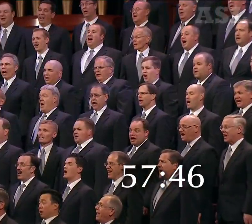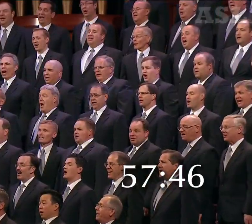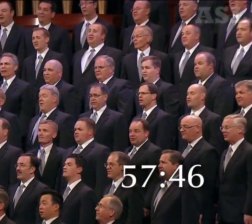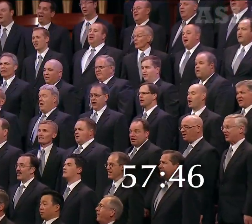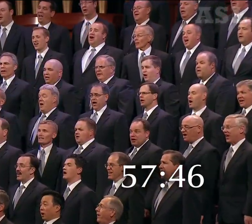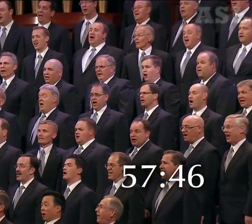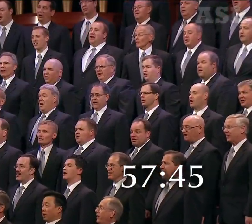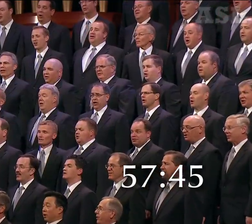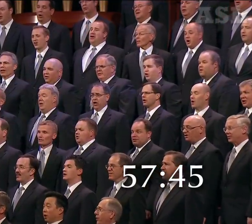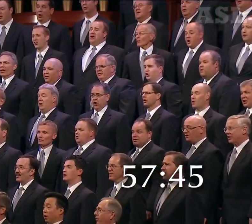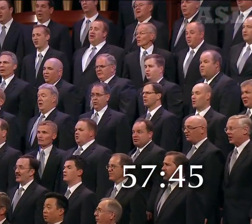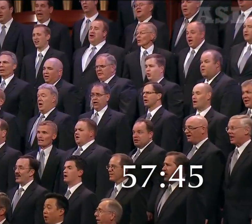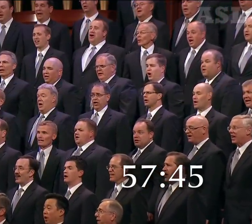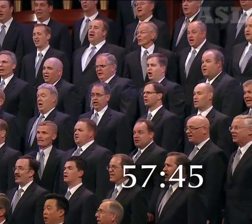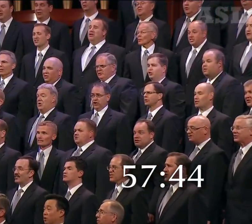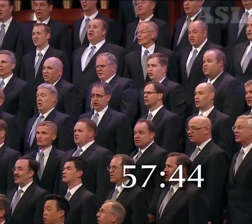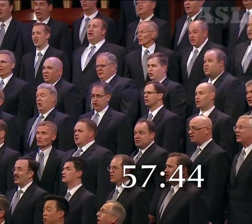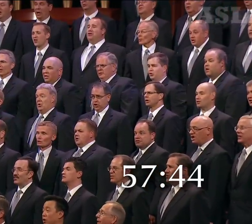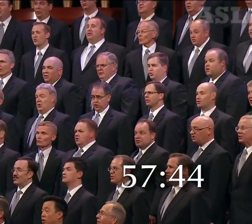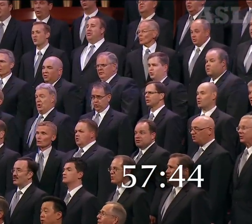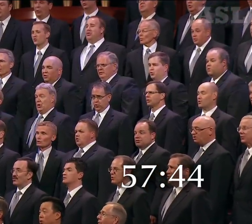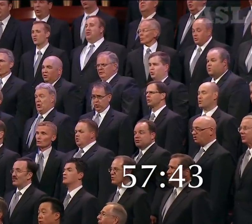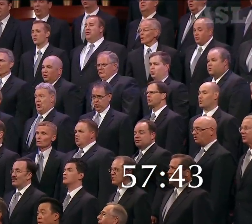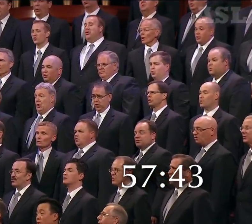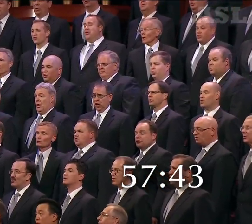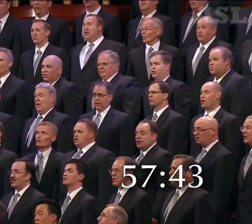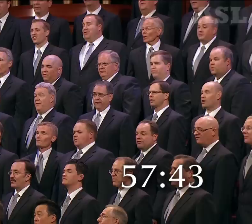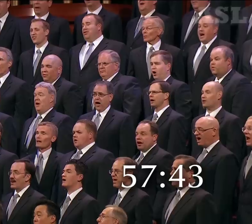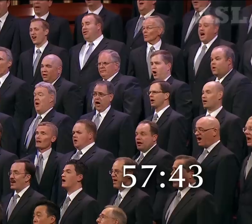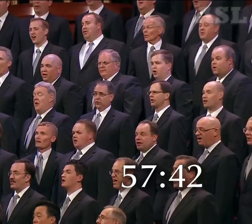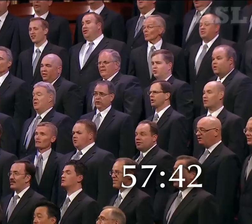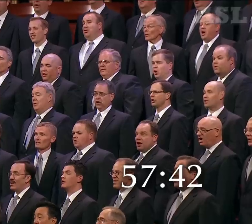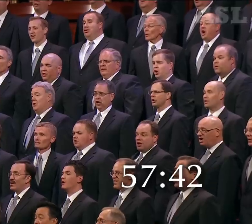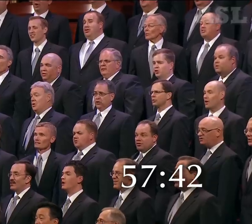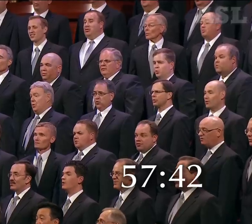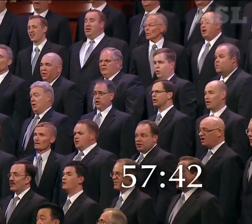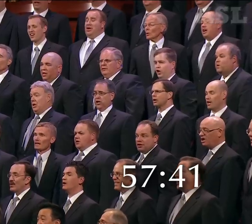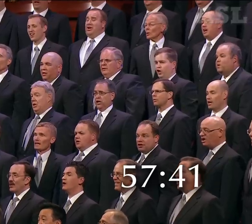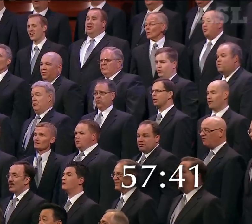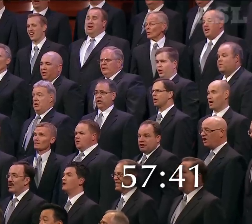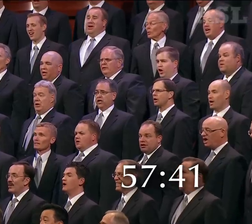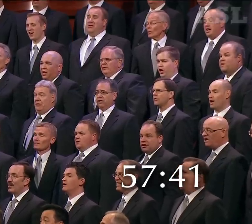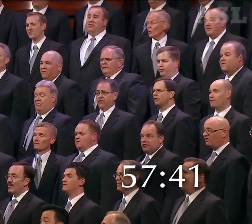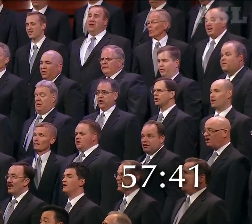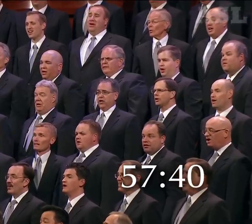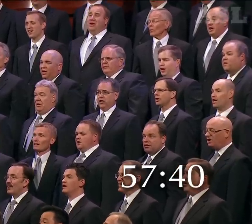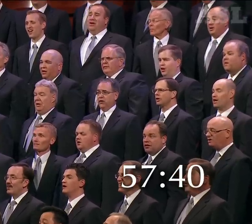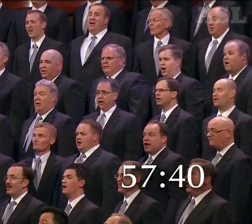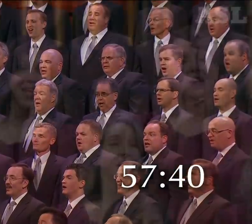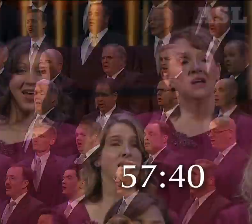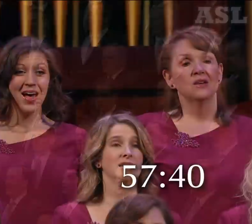THIS IS THE ENGLISH CLOSED CAPTION CHANNEL OF THE CHURCH OF JESUS CHRIST OF LATTER-DAY SAINTS.